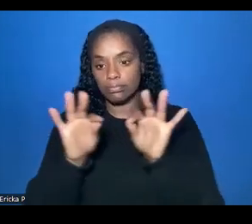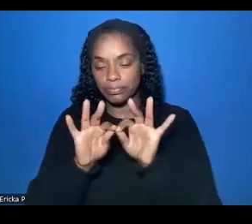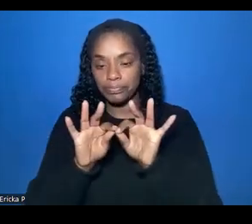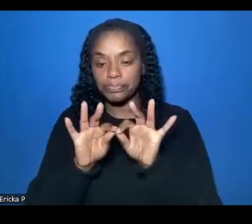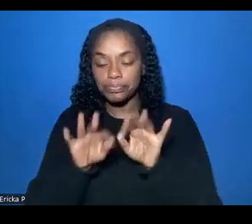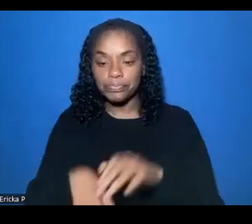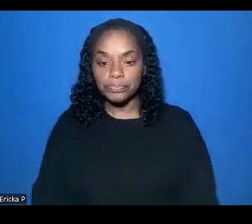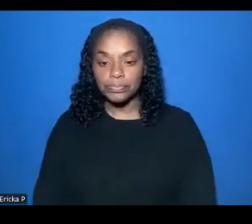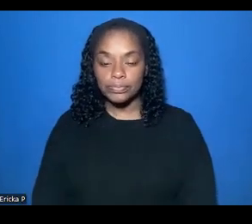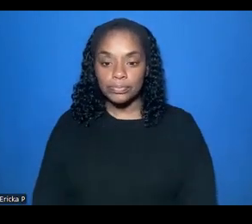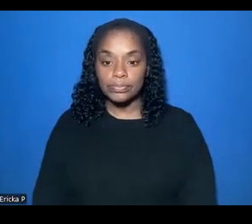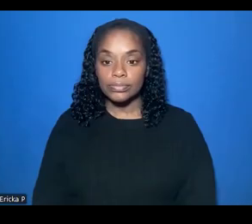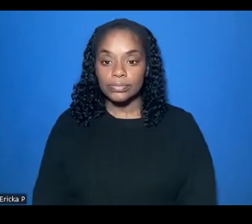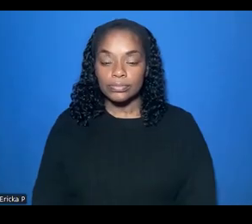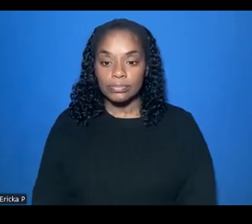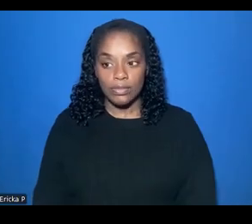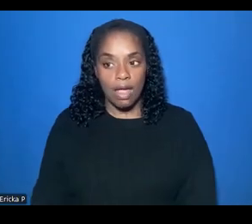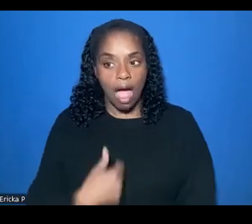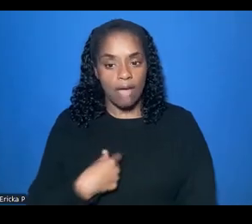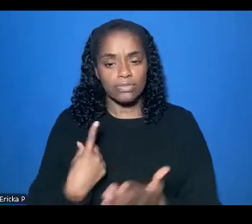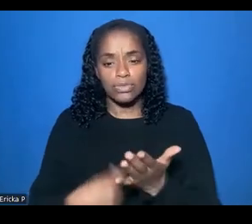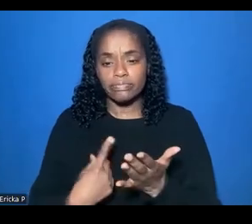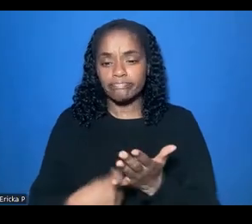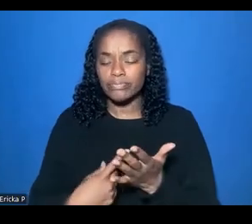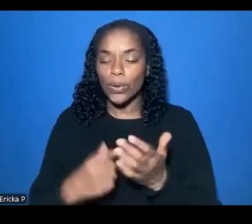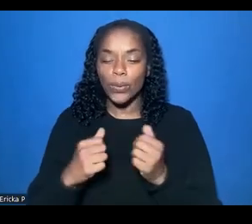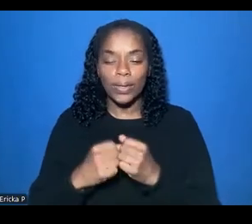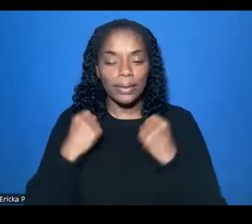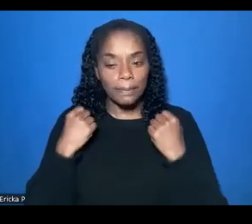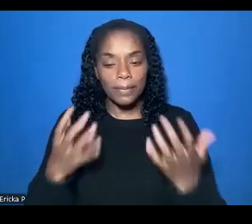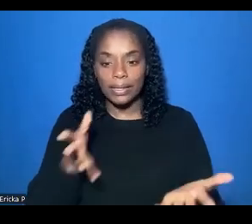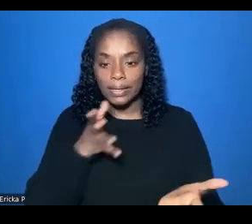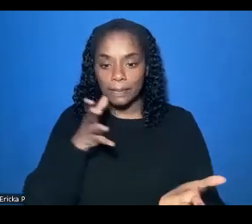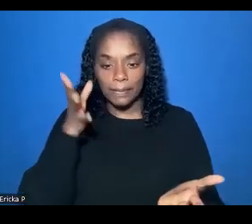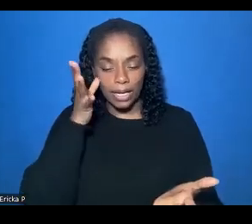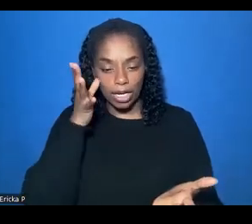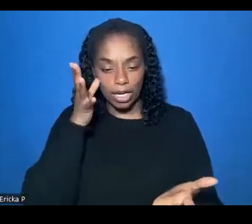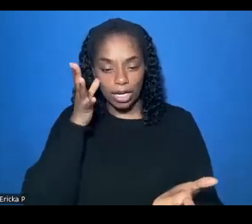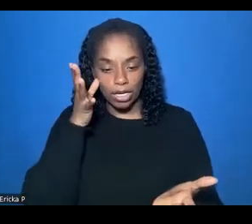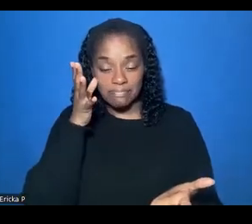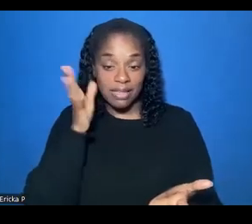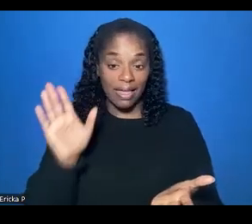And I will say I have spoken to many parents who have students who have difficulty.